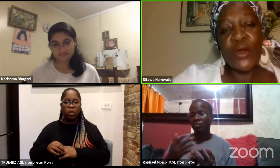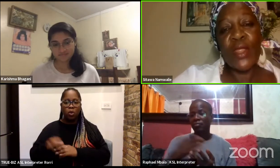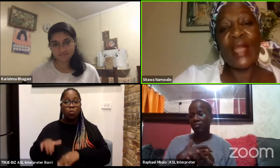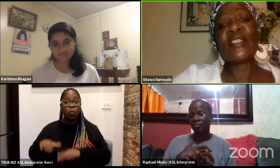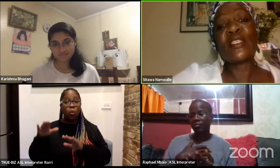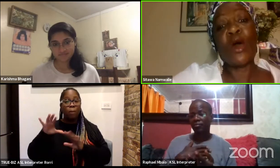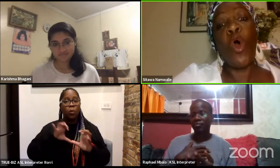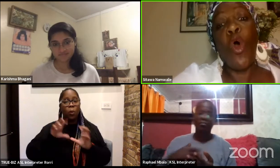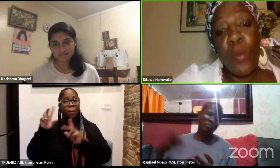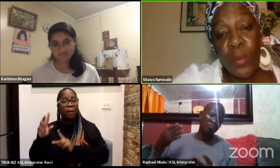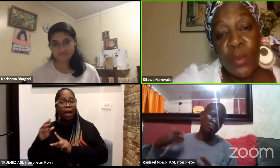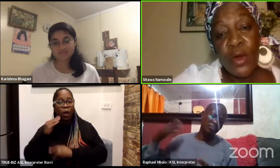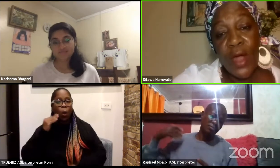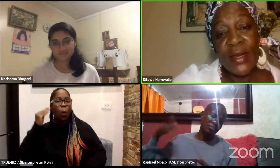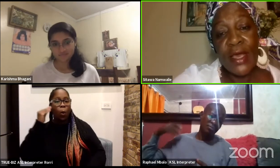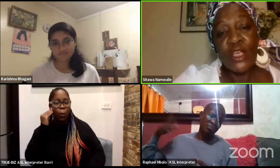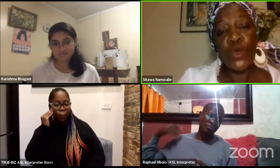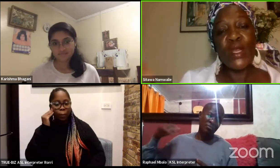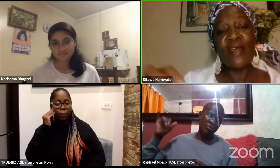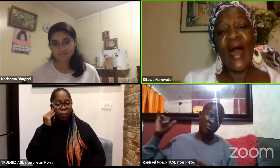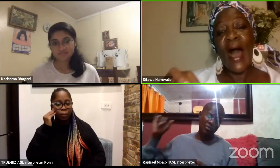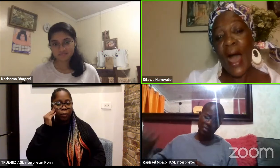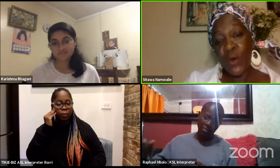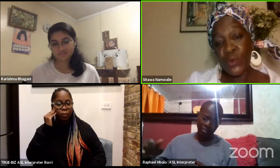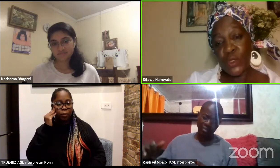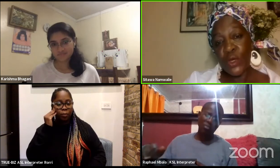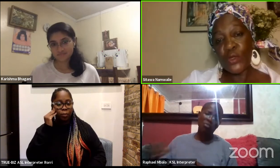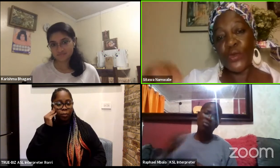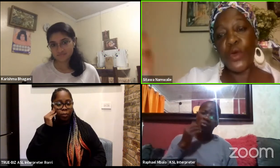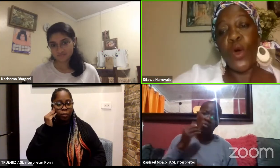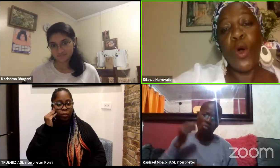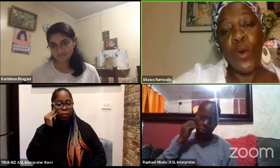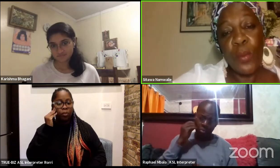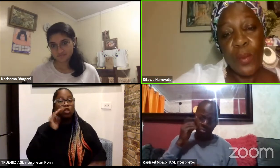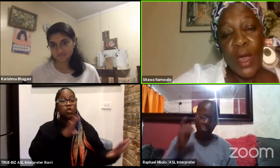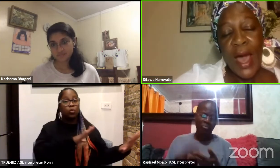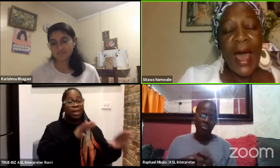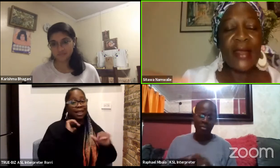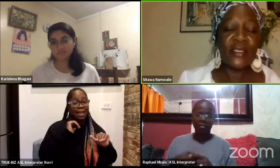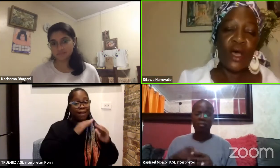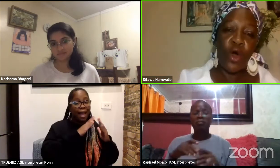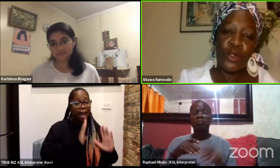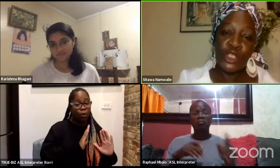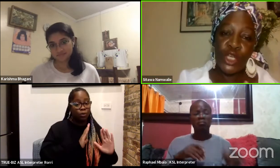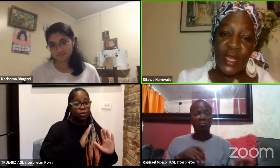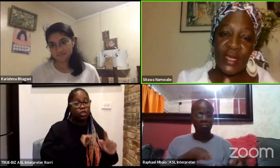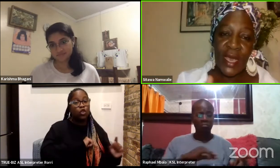and that is the home, right? So we leave our house to go home and it's a whole journey.